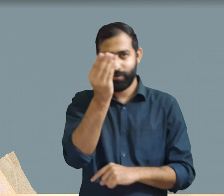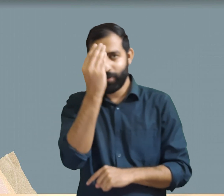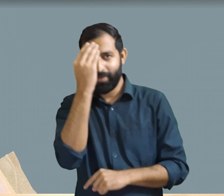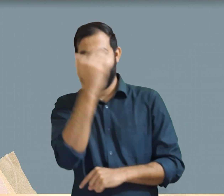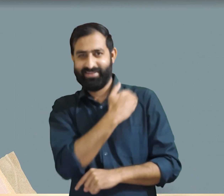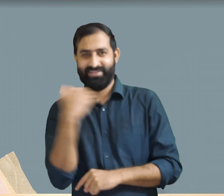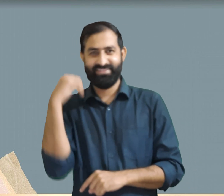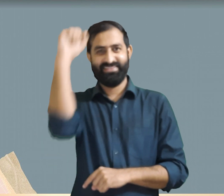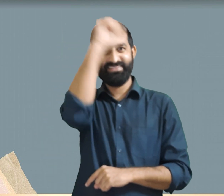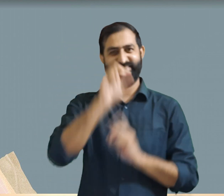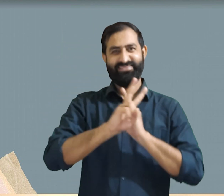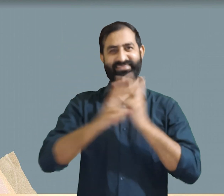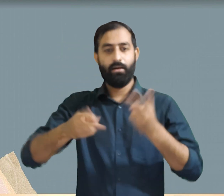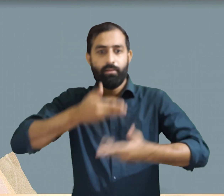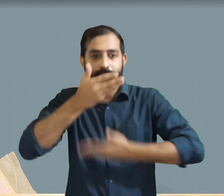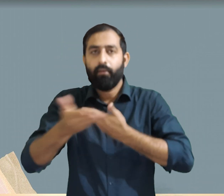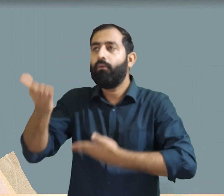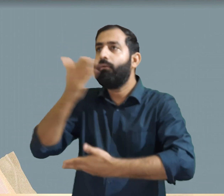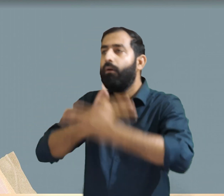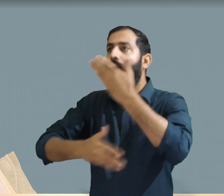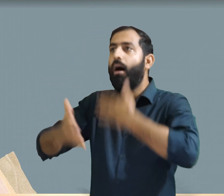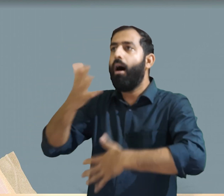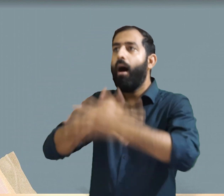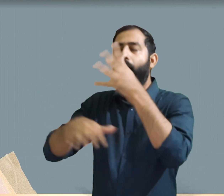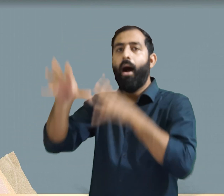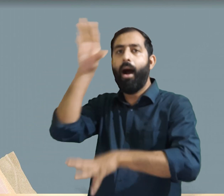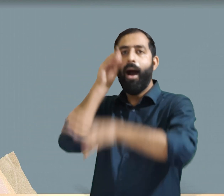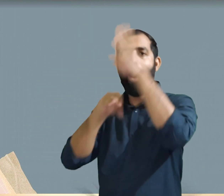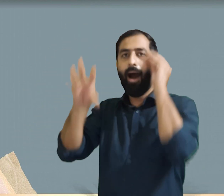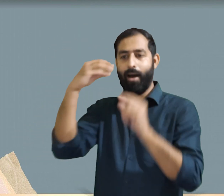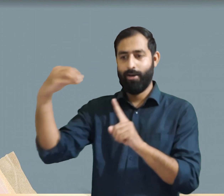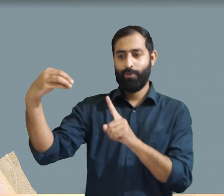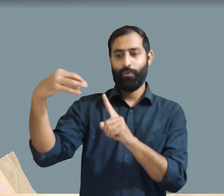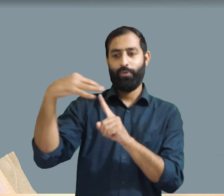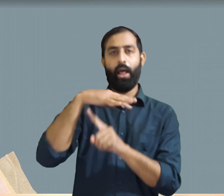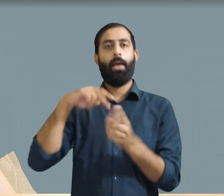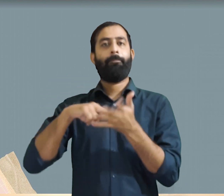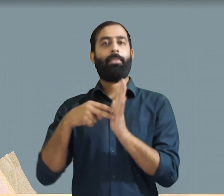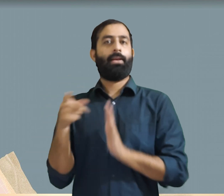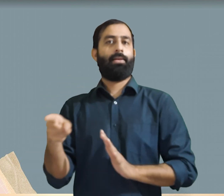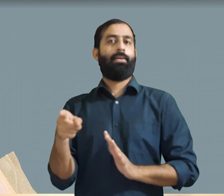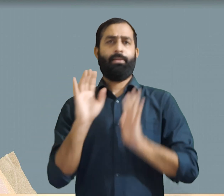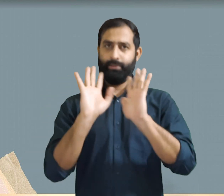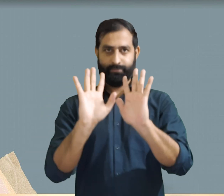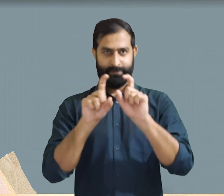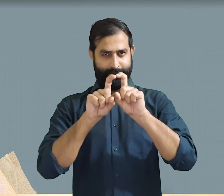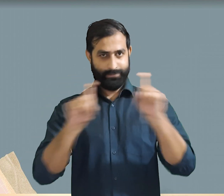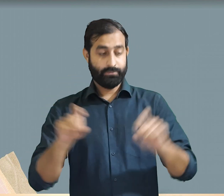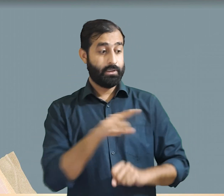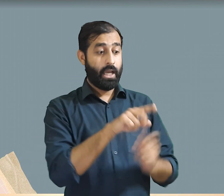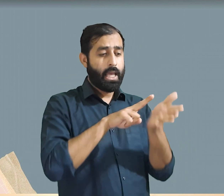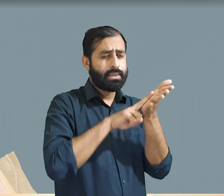principles about religion and many other things. In nurture a child is influenced by external factors.